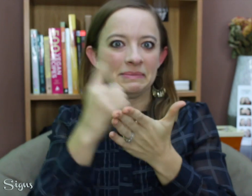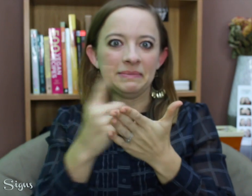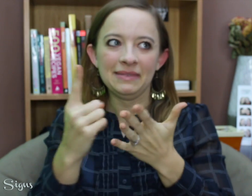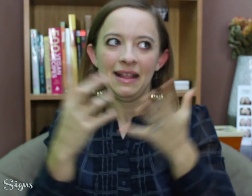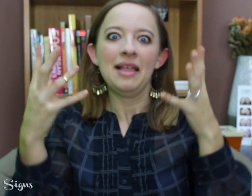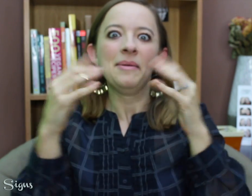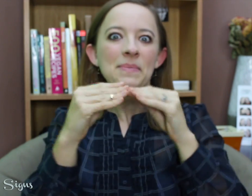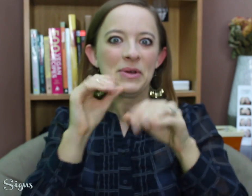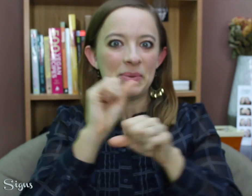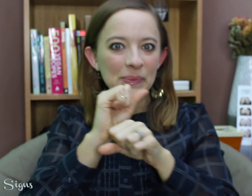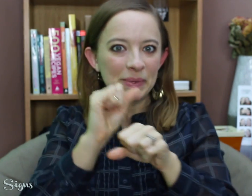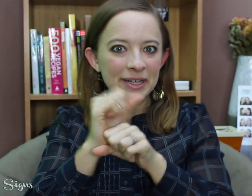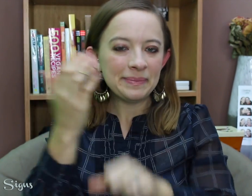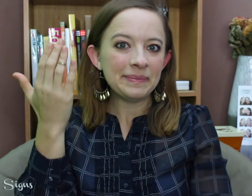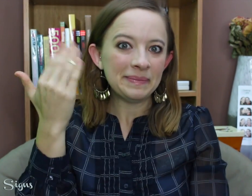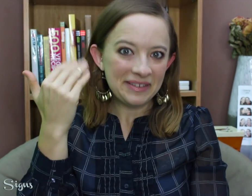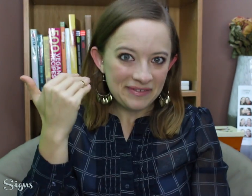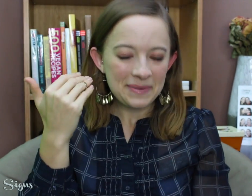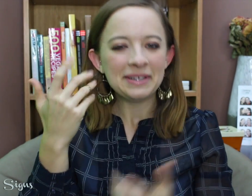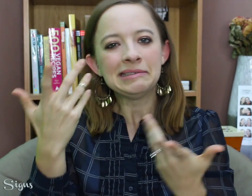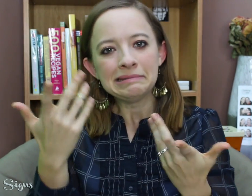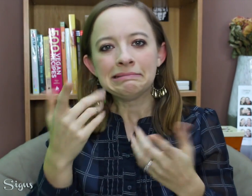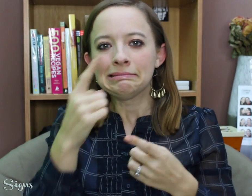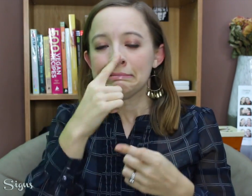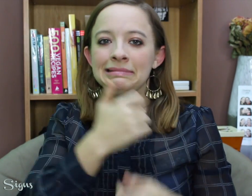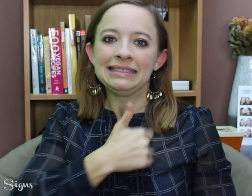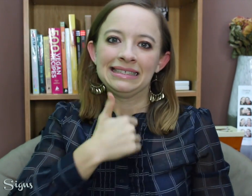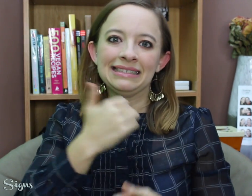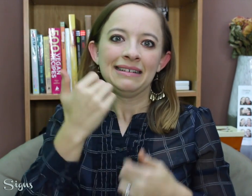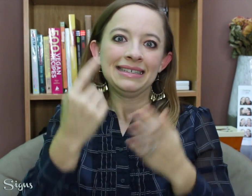it's a 40 hour a week job for me. So it's a lot more work than before.